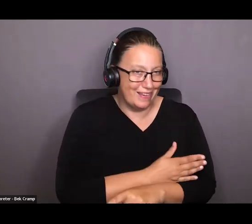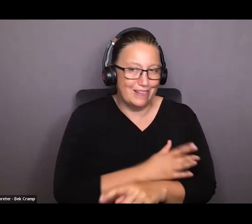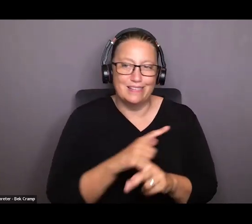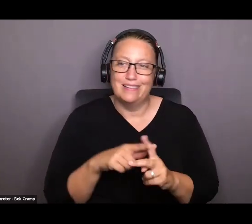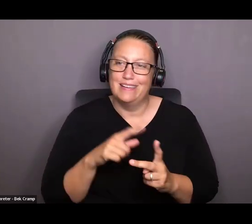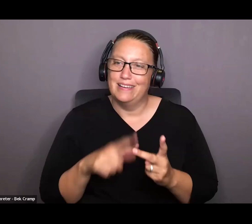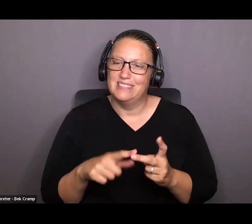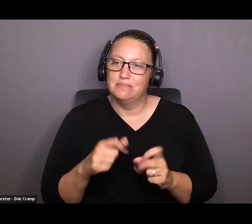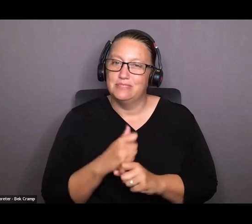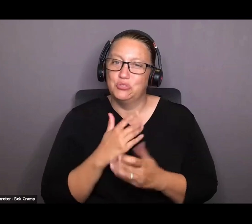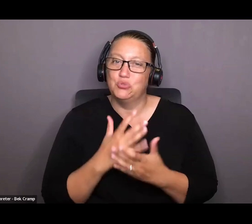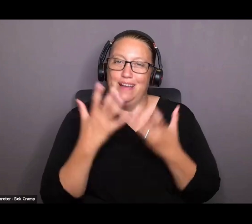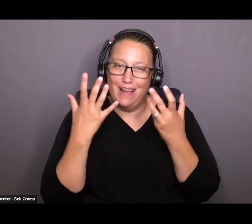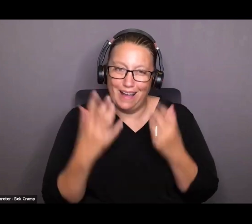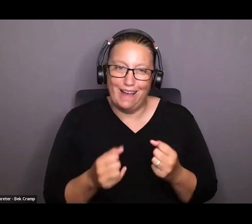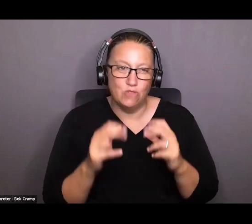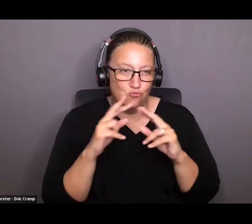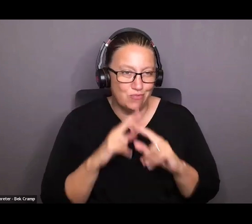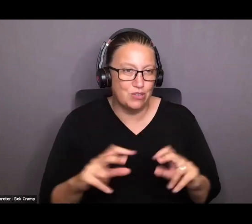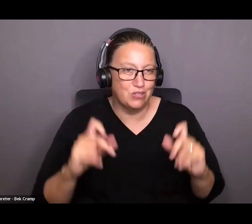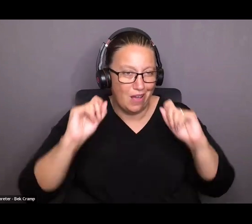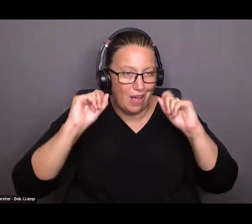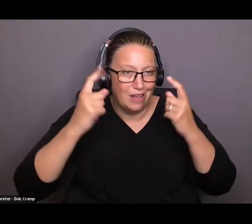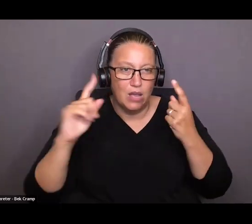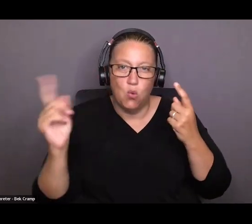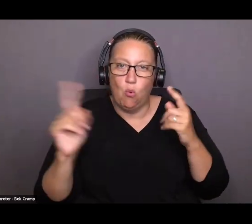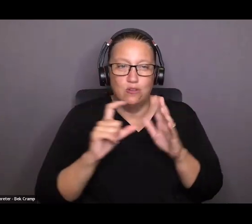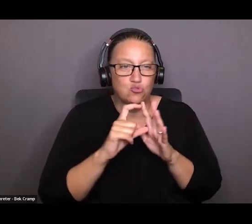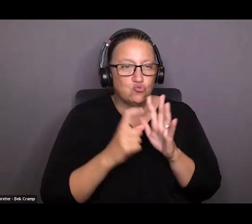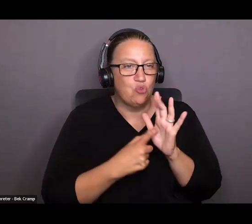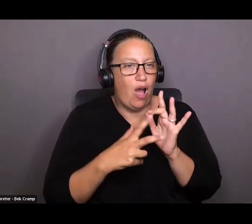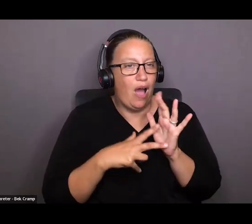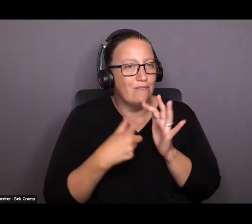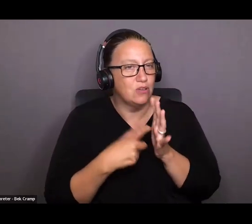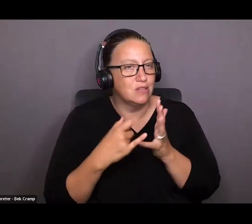that there's research understanding the drivers of, you know, some of the experiences that